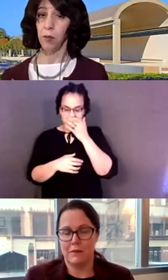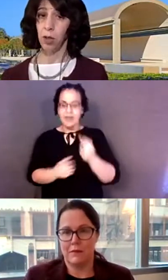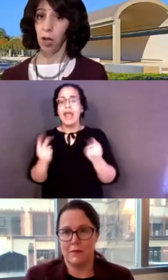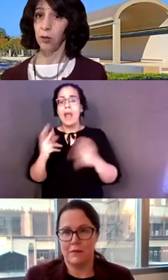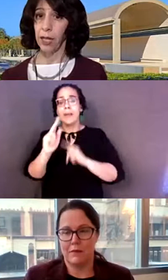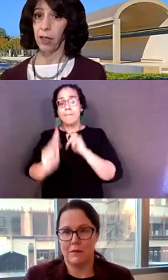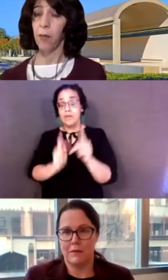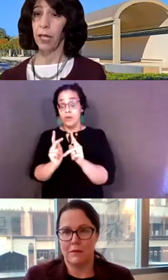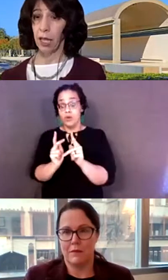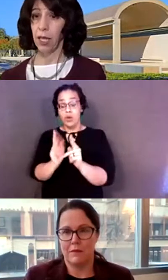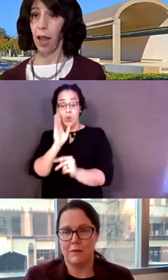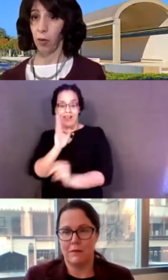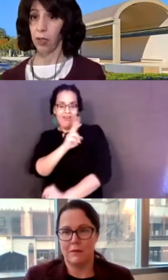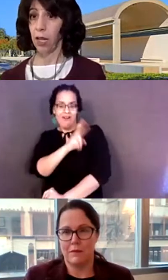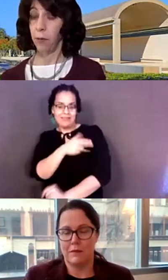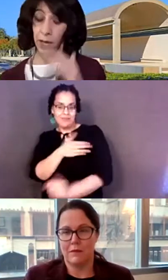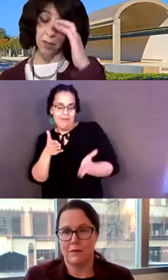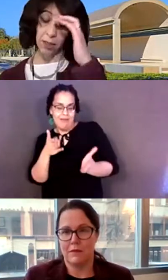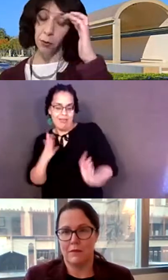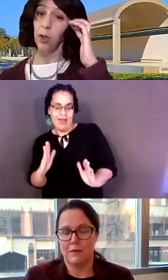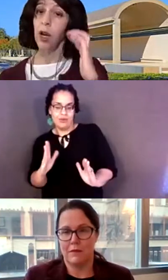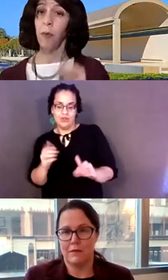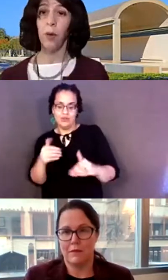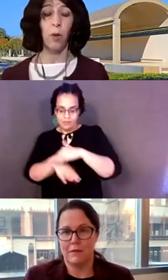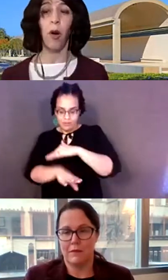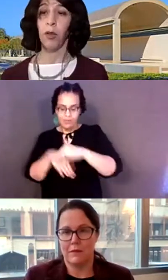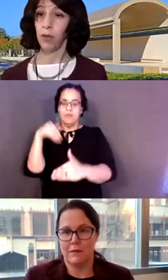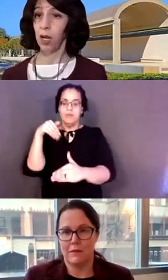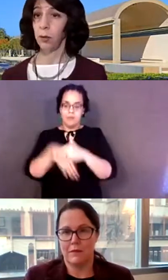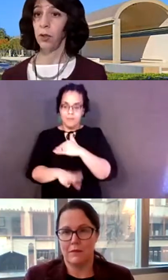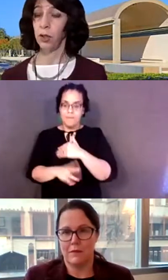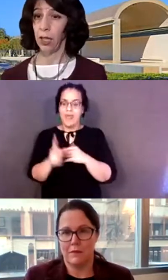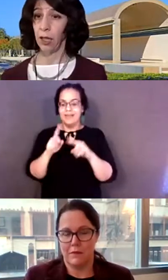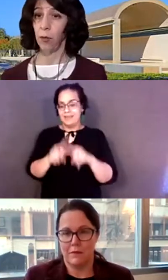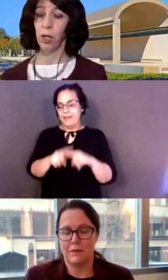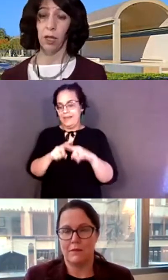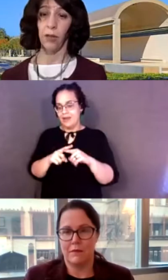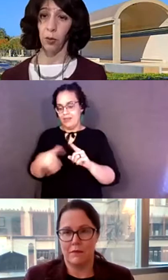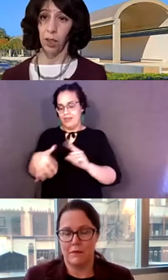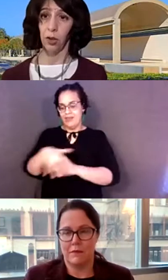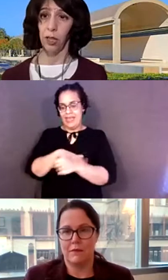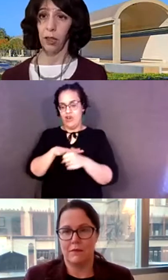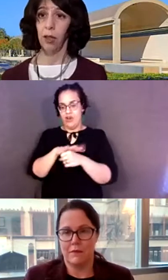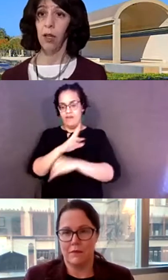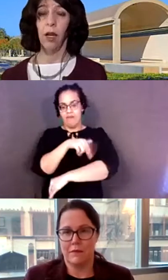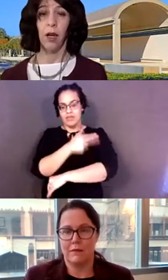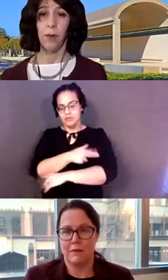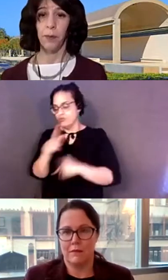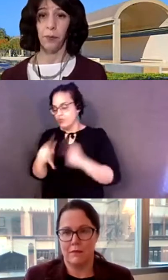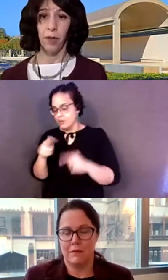tolerate coming in and out? And it may differ by what part of the hospital